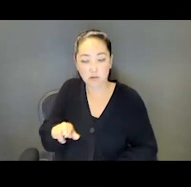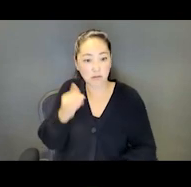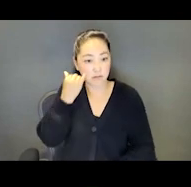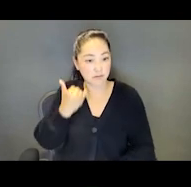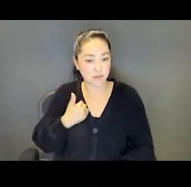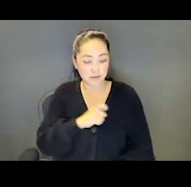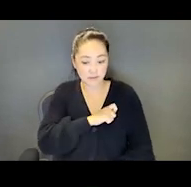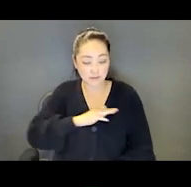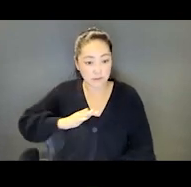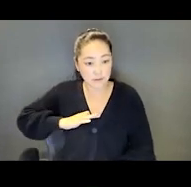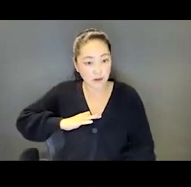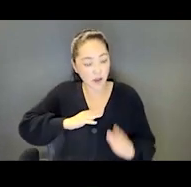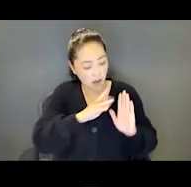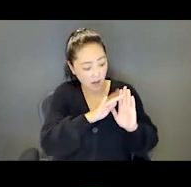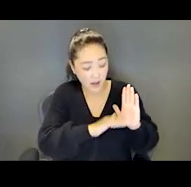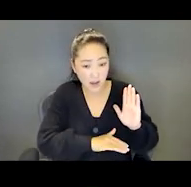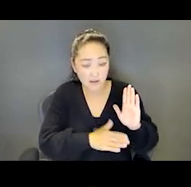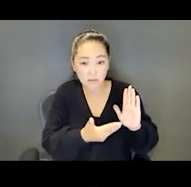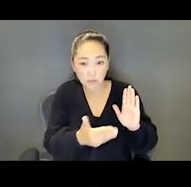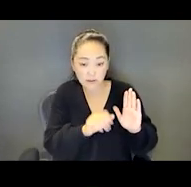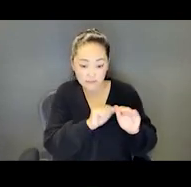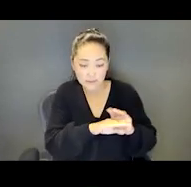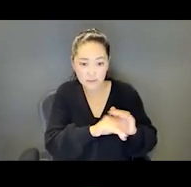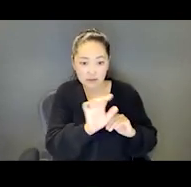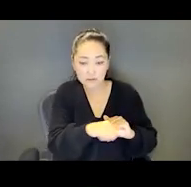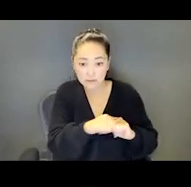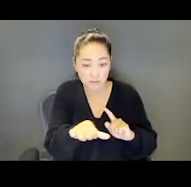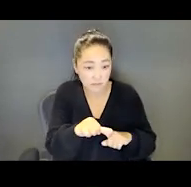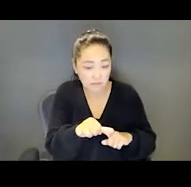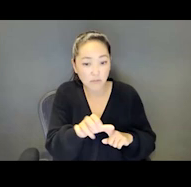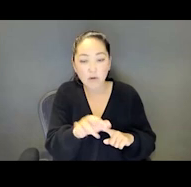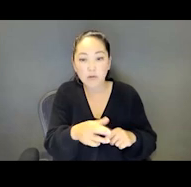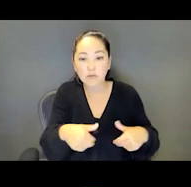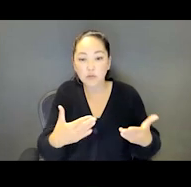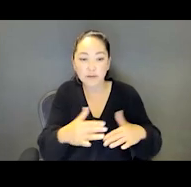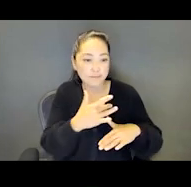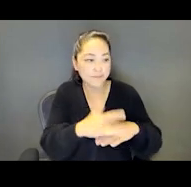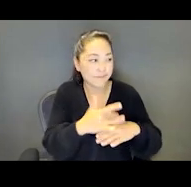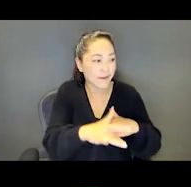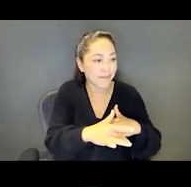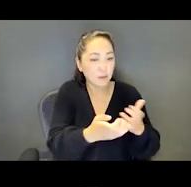On the grounds then it will make me want to go it will make me want to tell people. That